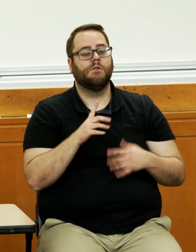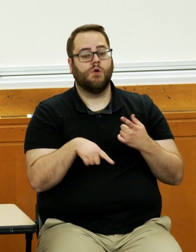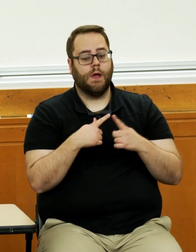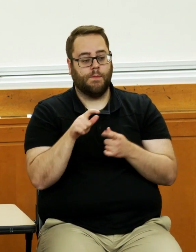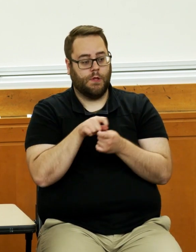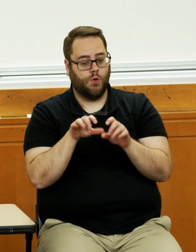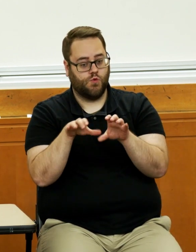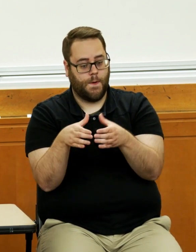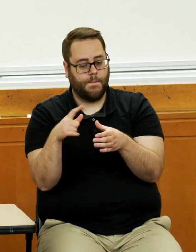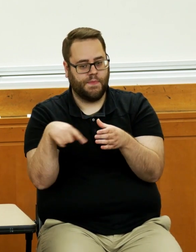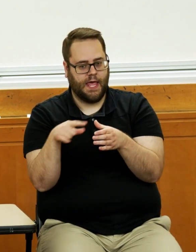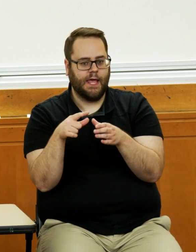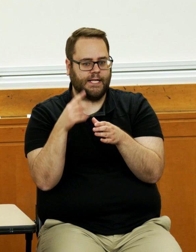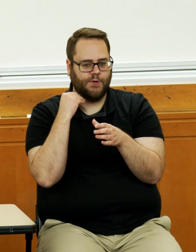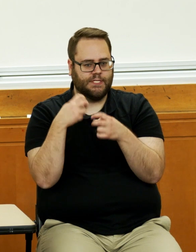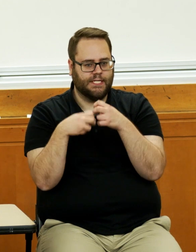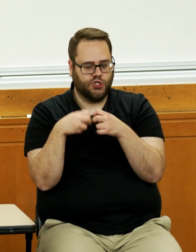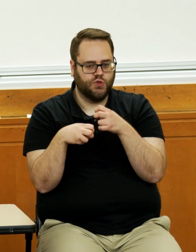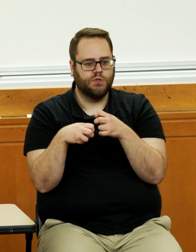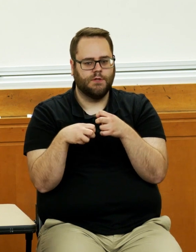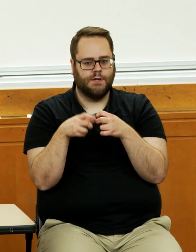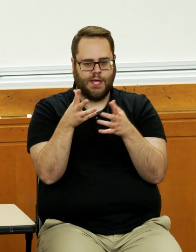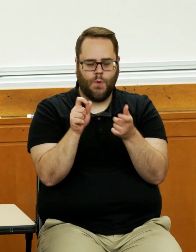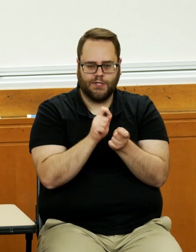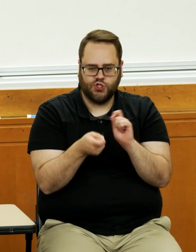that's affected by an issue decide they want to change it, that it affects them,